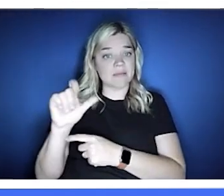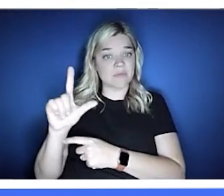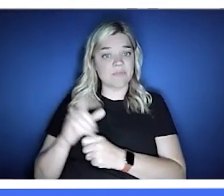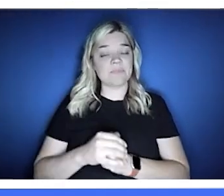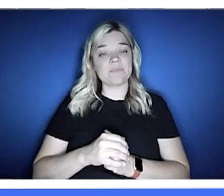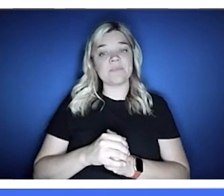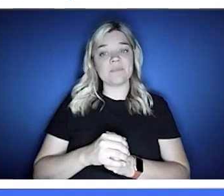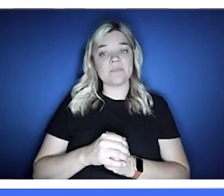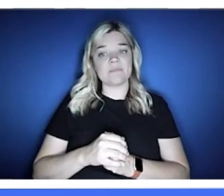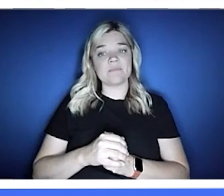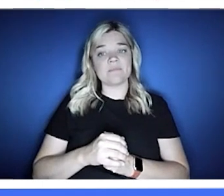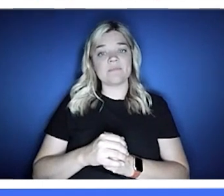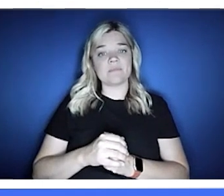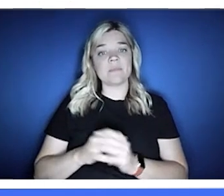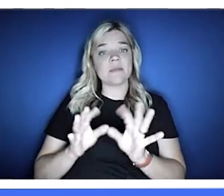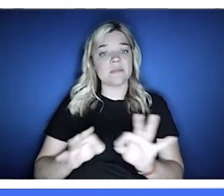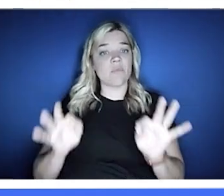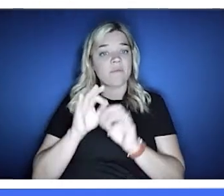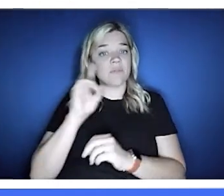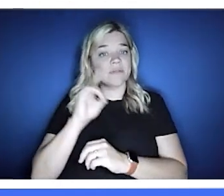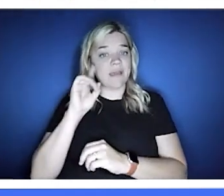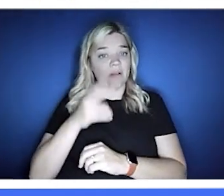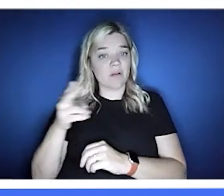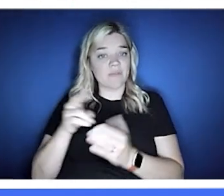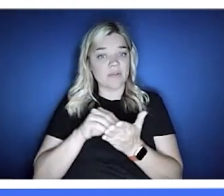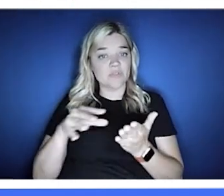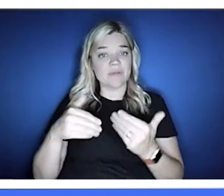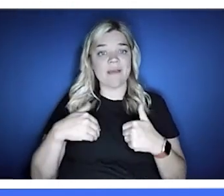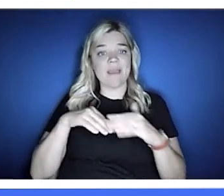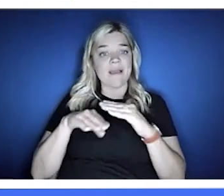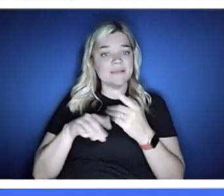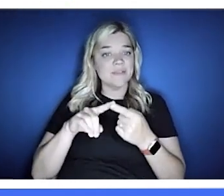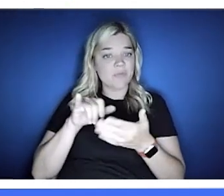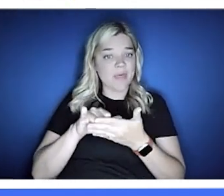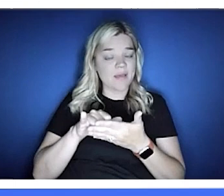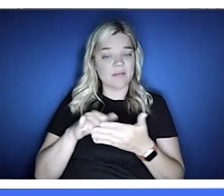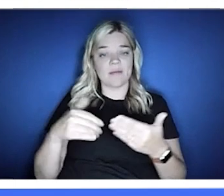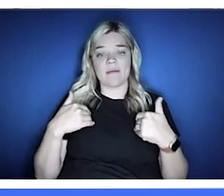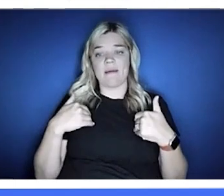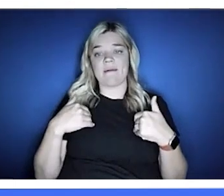It's so important for deaf and hard of hearing students. Having access to that, having instruction in it,